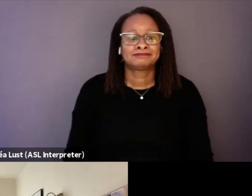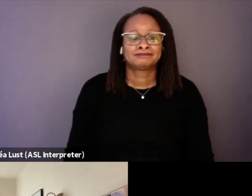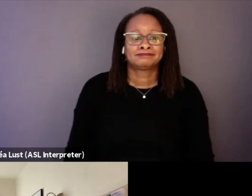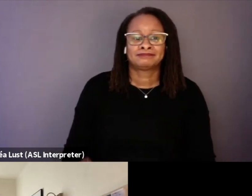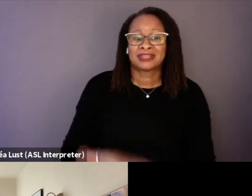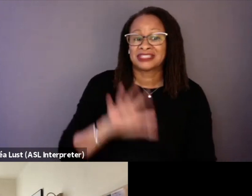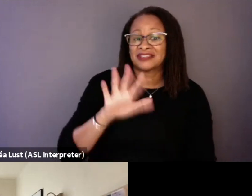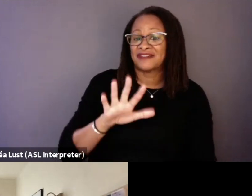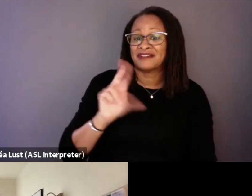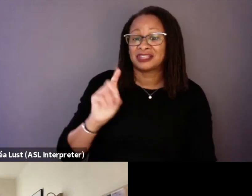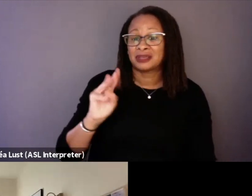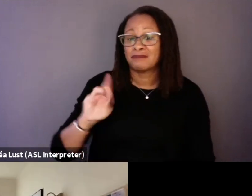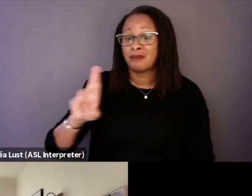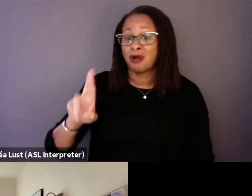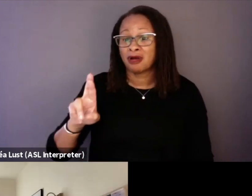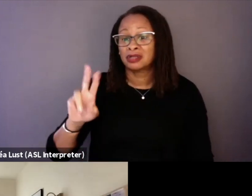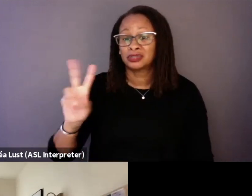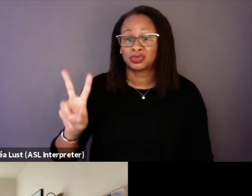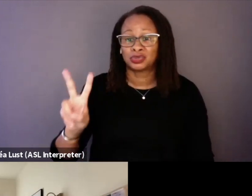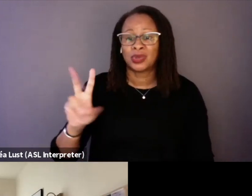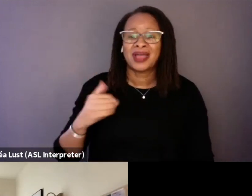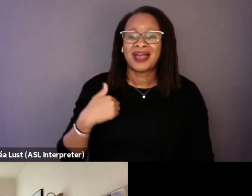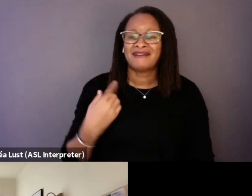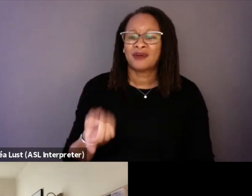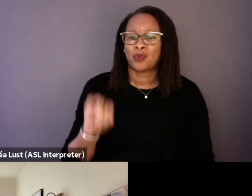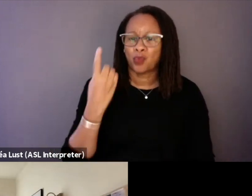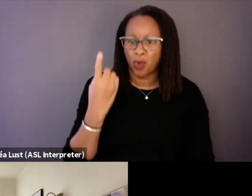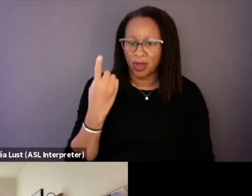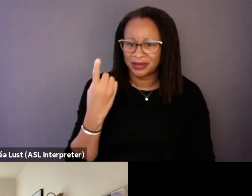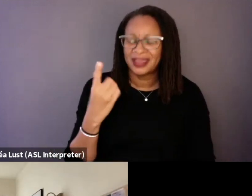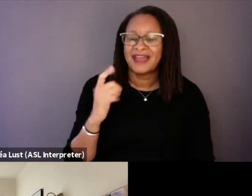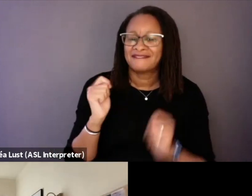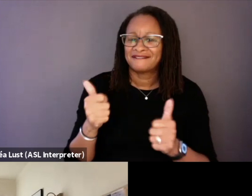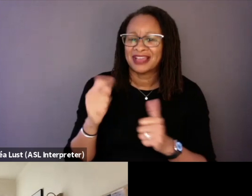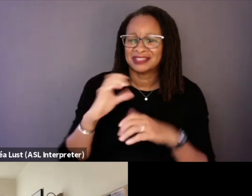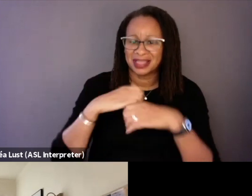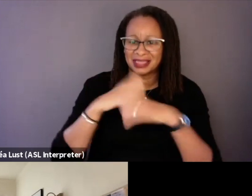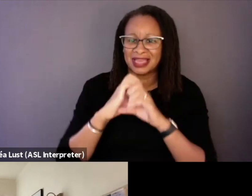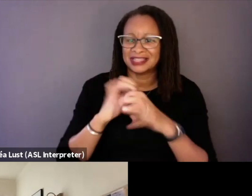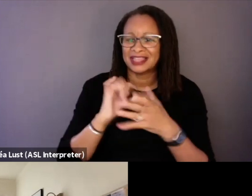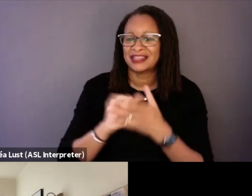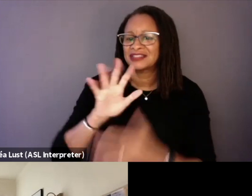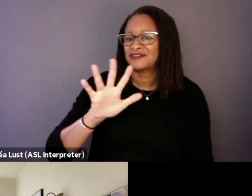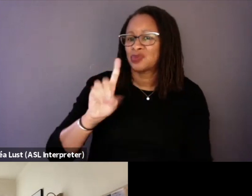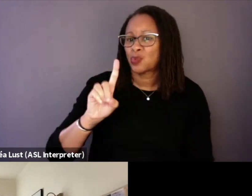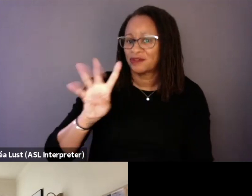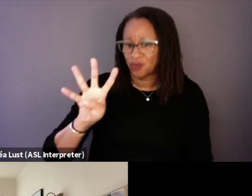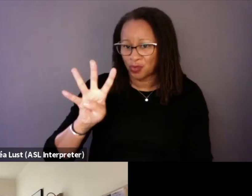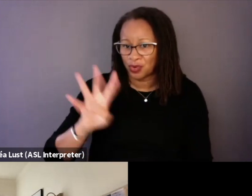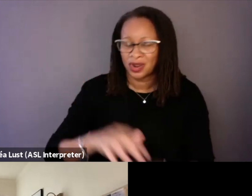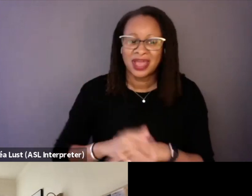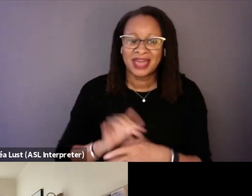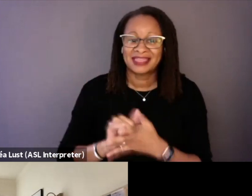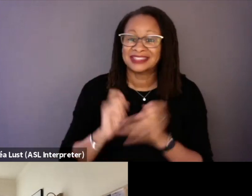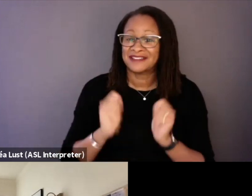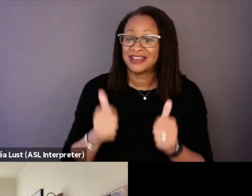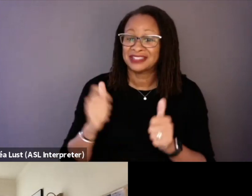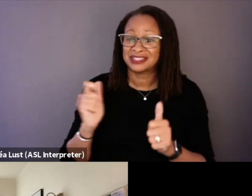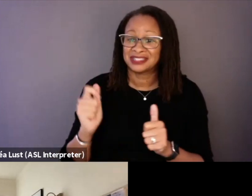but I had one fast lens which was my 50 1.4. It was my fastest lens. And that was my go-to for anything